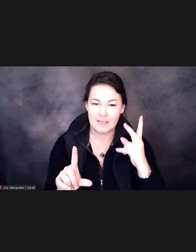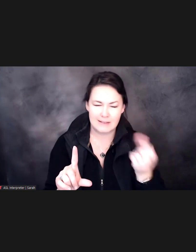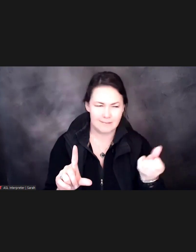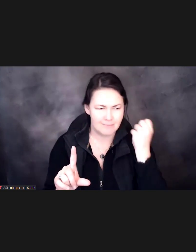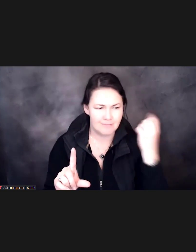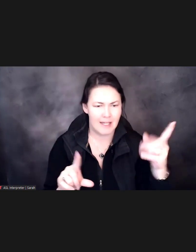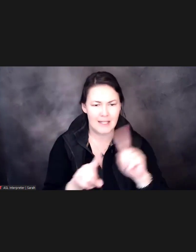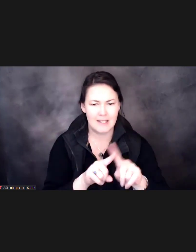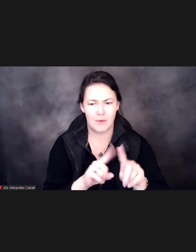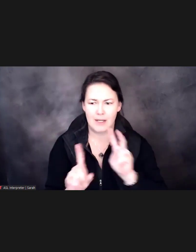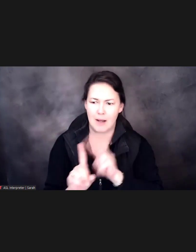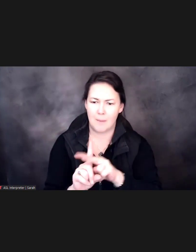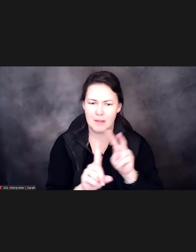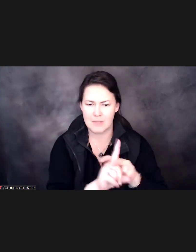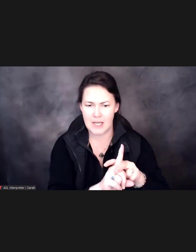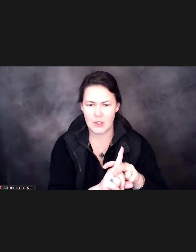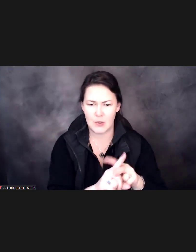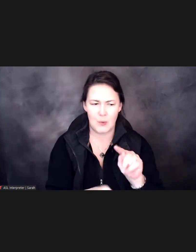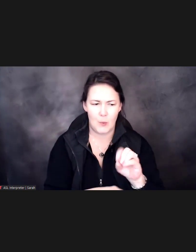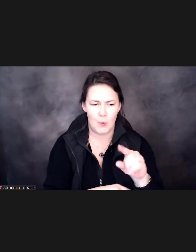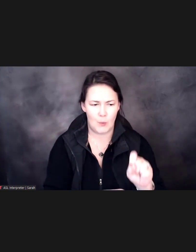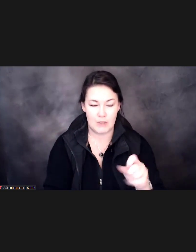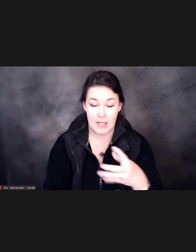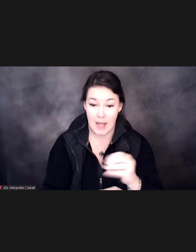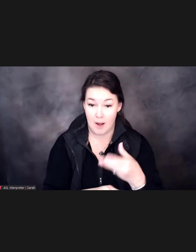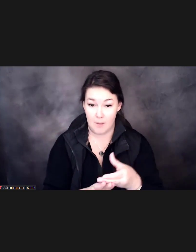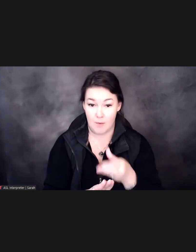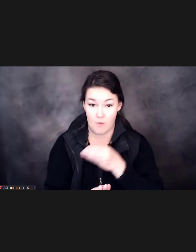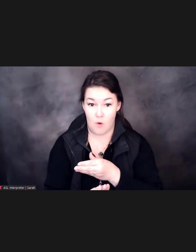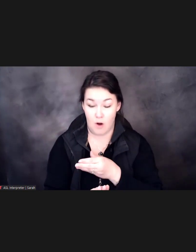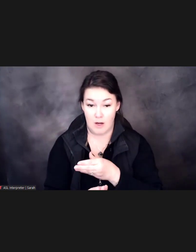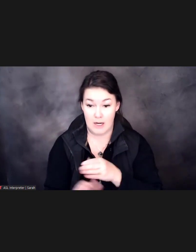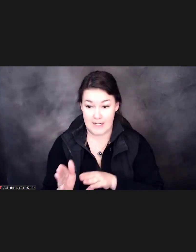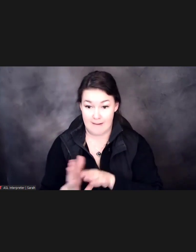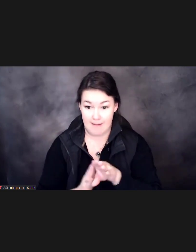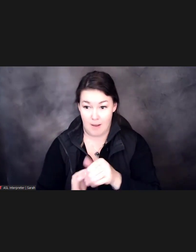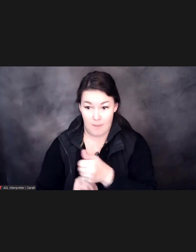implementation tools and, certainly, before you sit down to develop